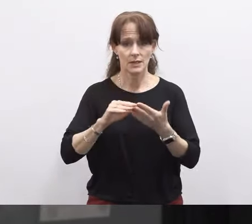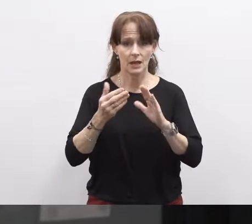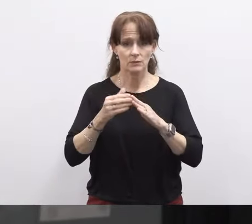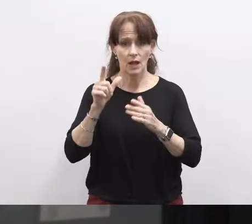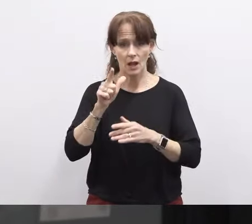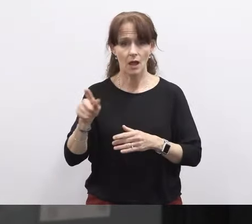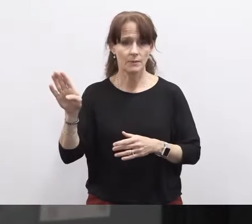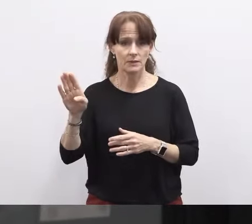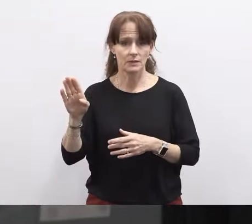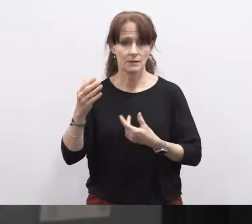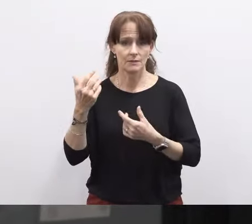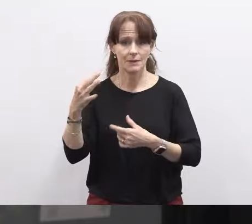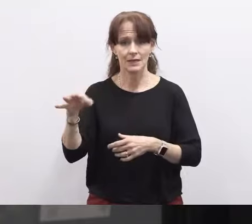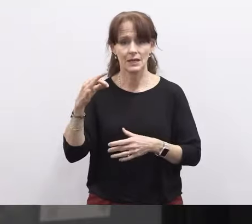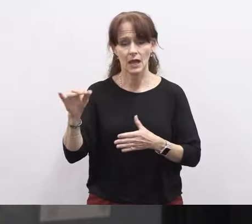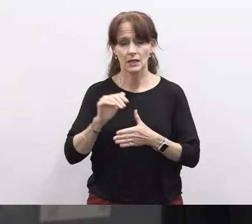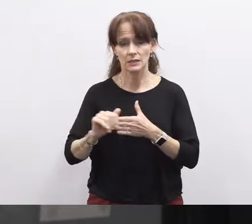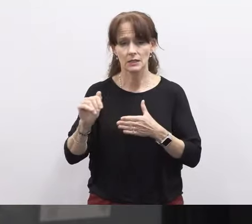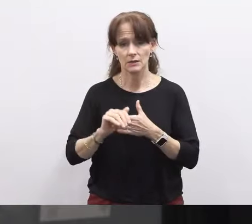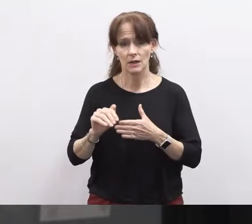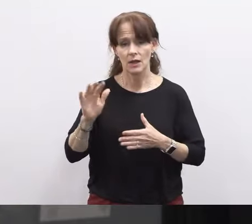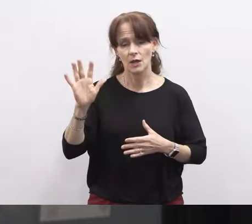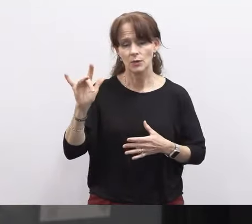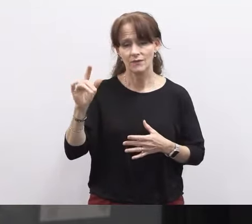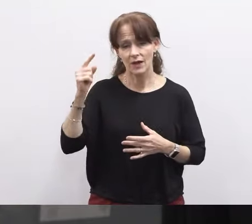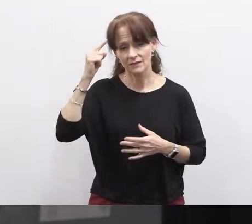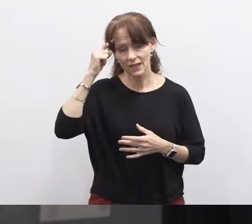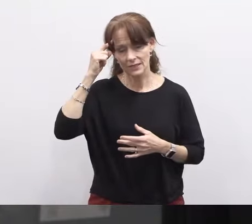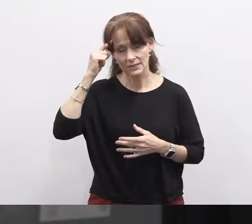make $19, 25 cents an hour.